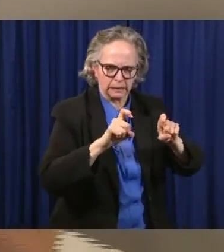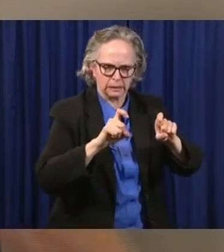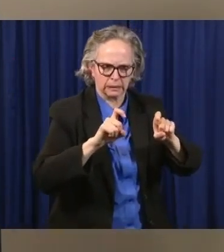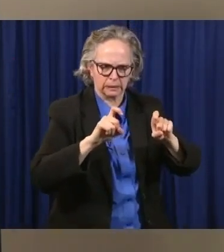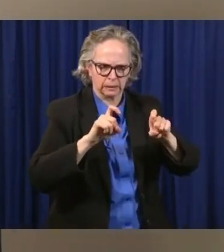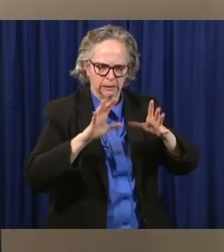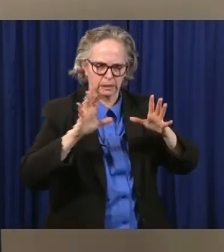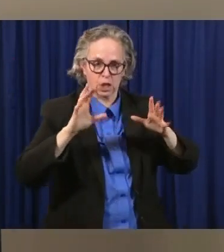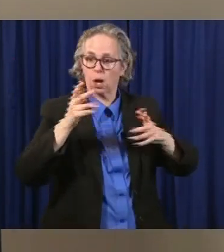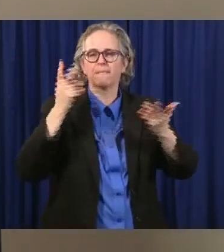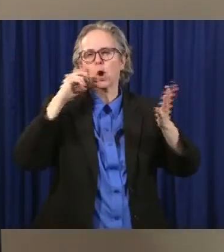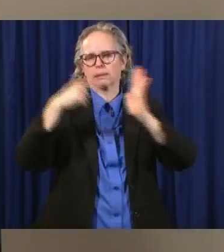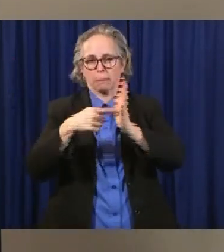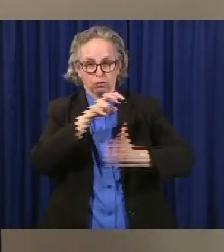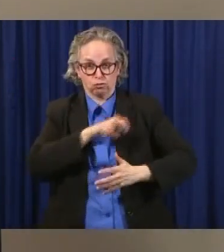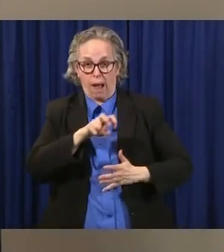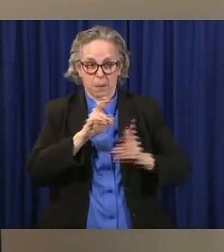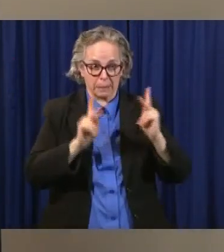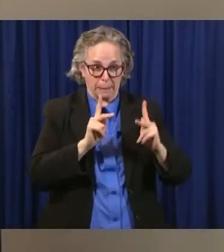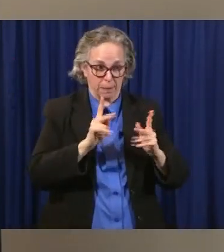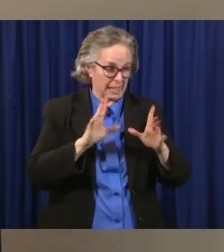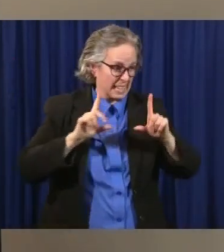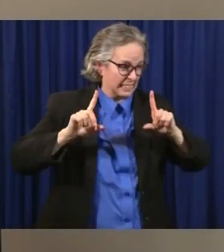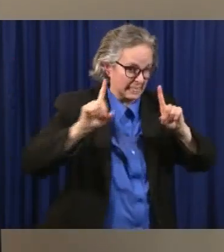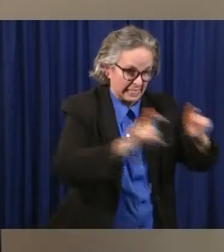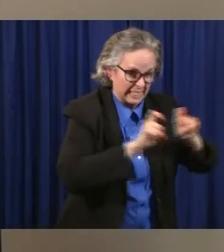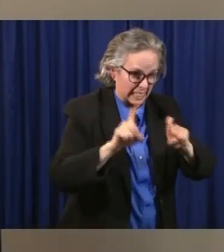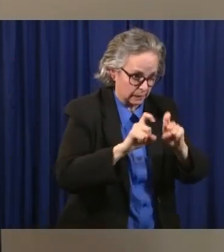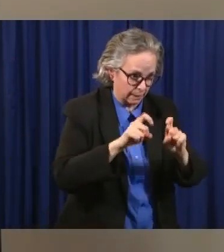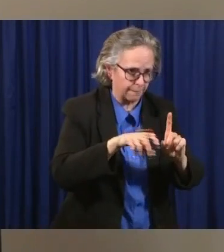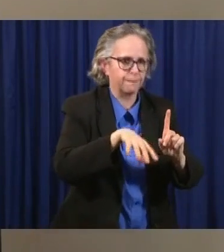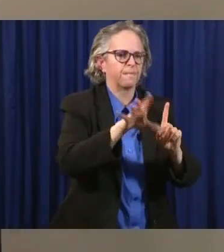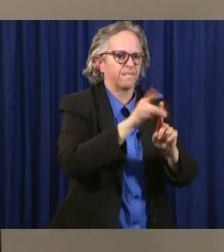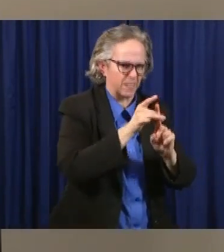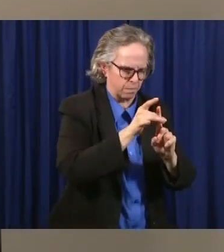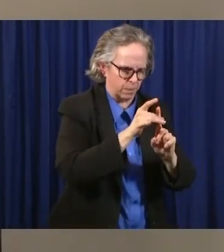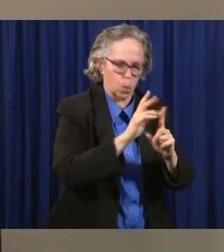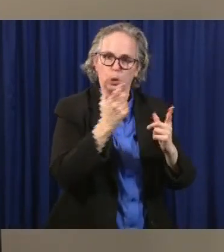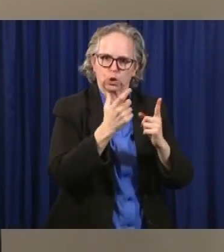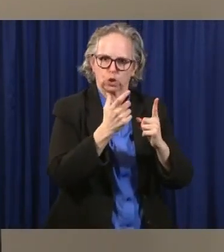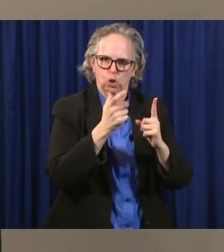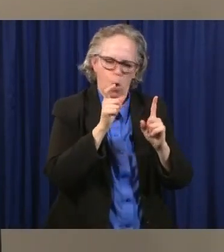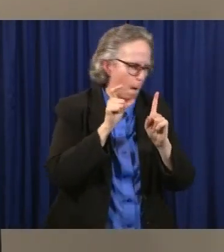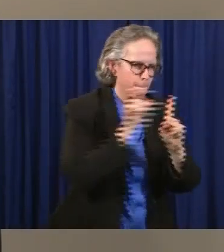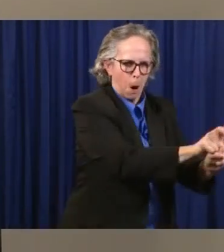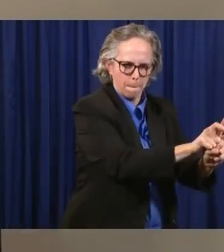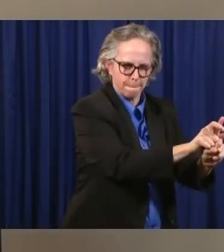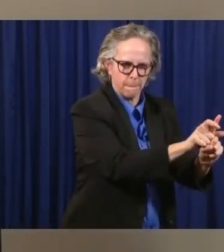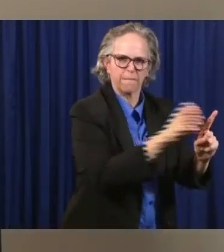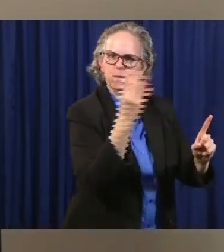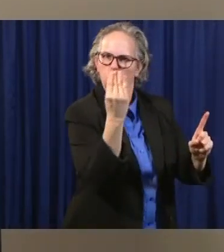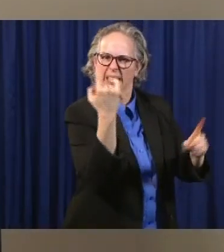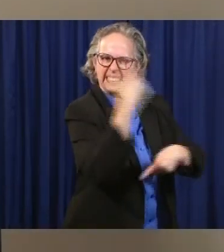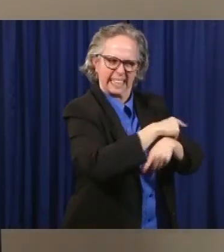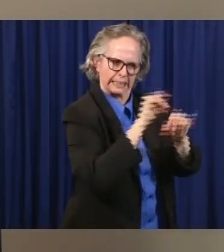THIS IS WHAT WE ARE DOING ON THE WAY IN FOR TRAVELERS. WE TEST, WE ISOLATE PEOPLE WHO ARE INFECTED, AND ASK YOU TO